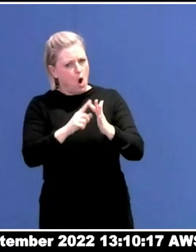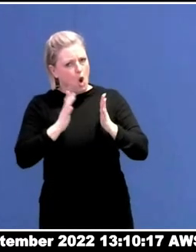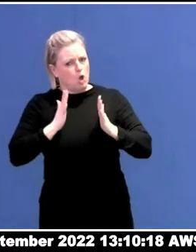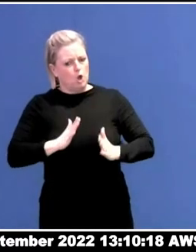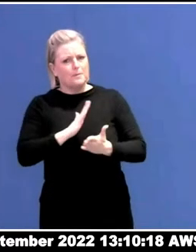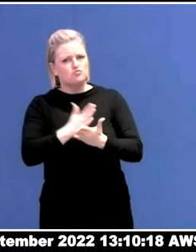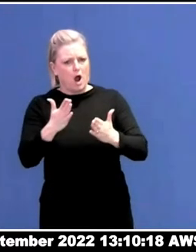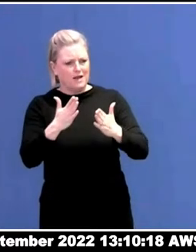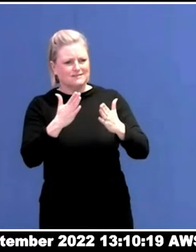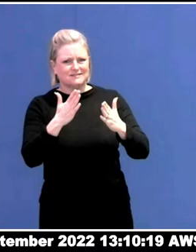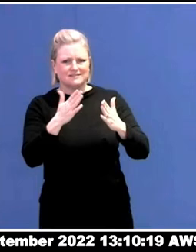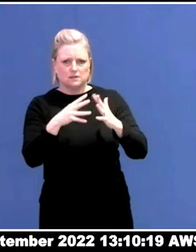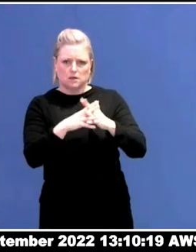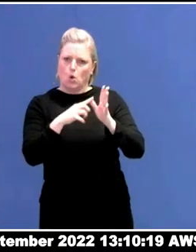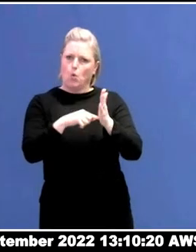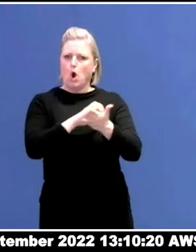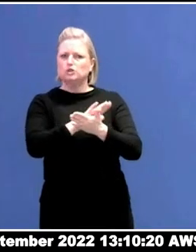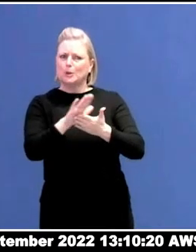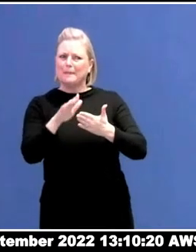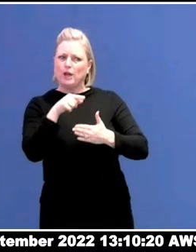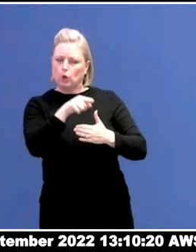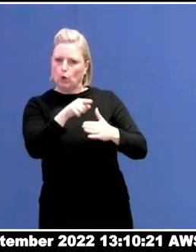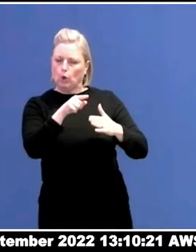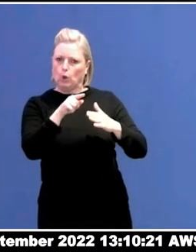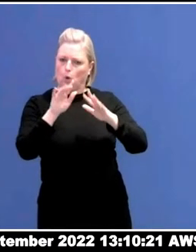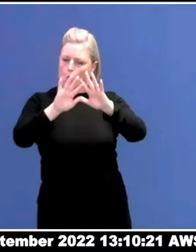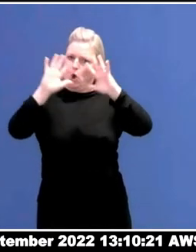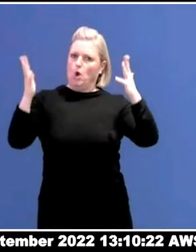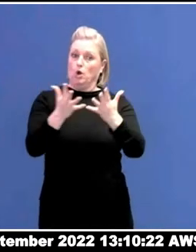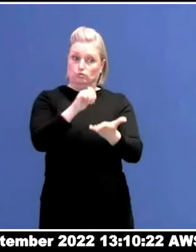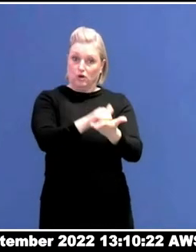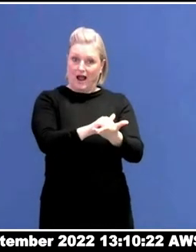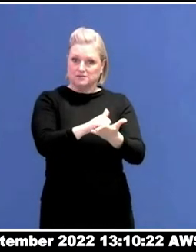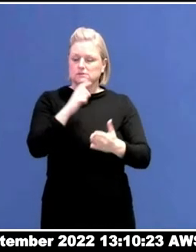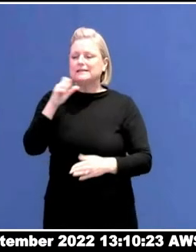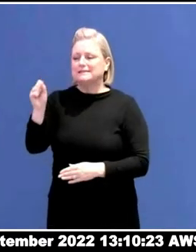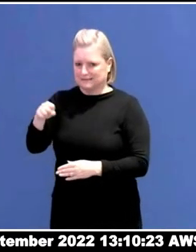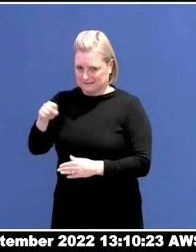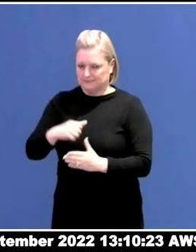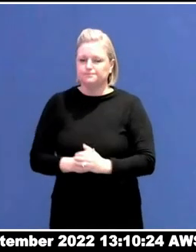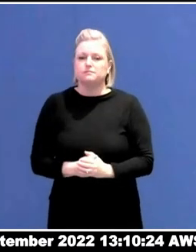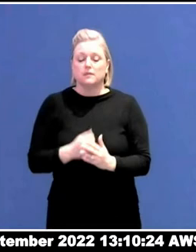That's right. Ms Kilroy, can I ask the initial question to you as well?